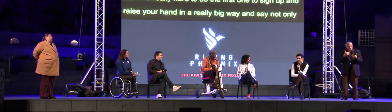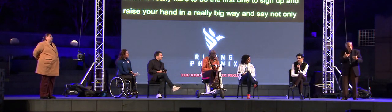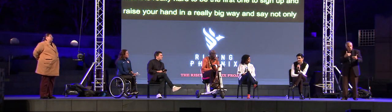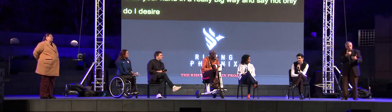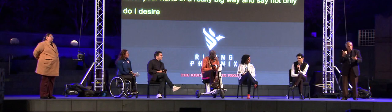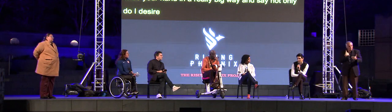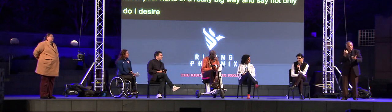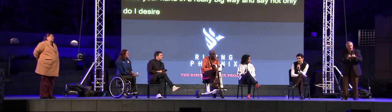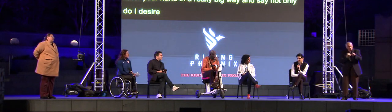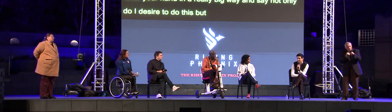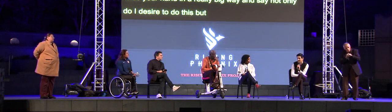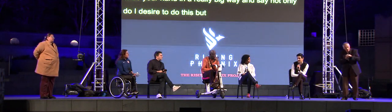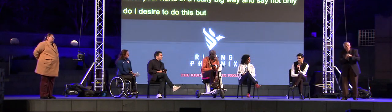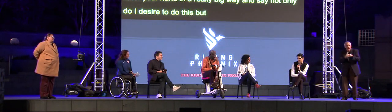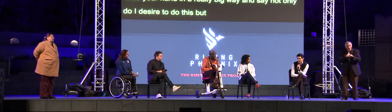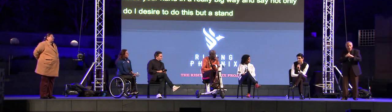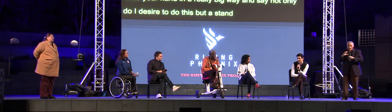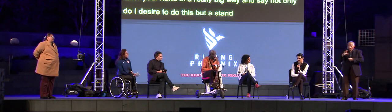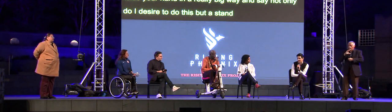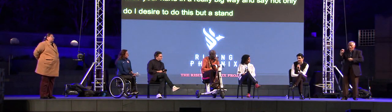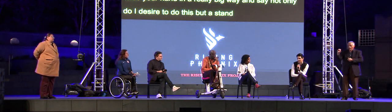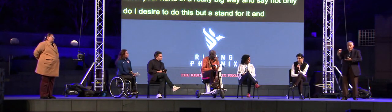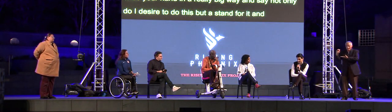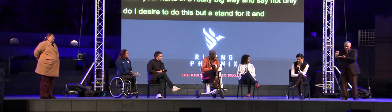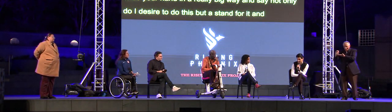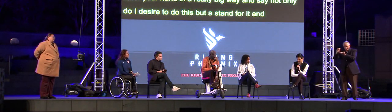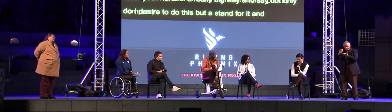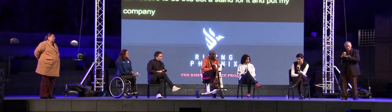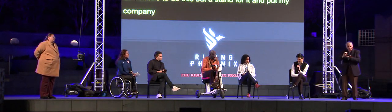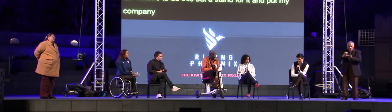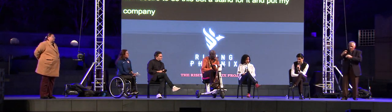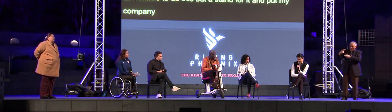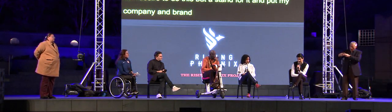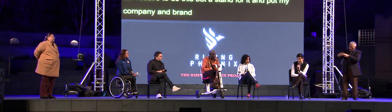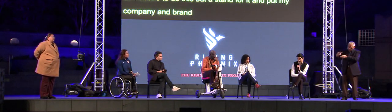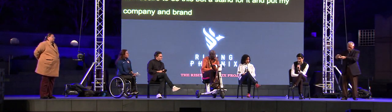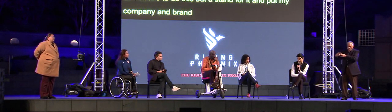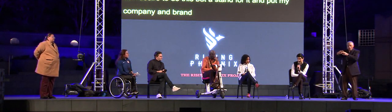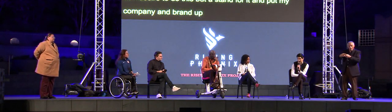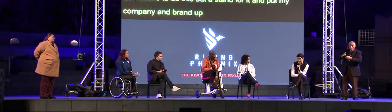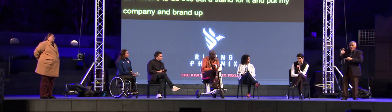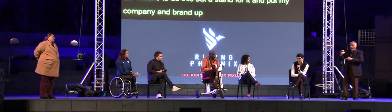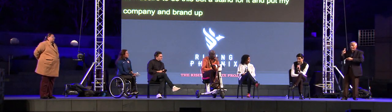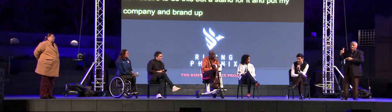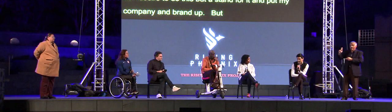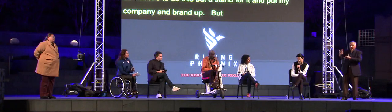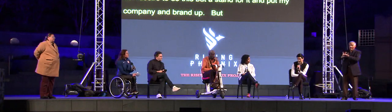And I'm going to put my company, I'm going to put the brand, I'm going to put our bank account behind it.